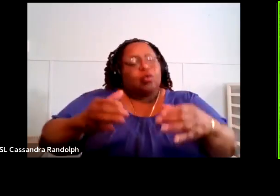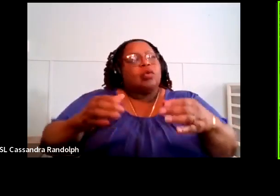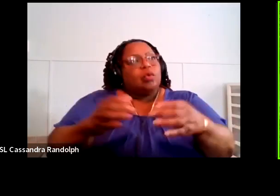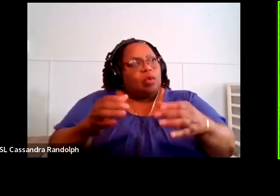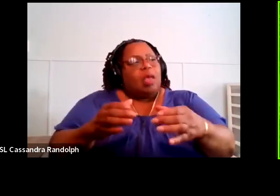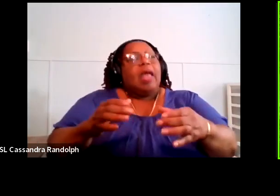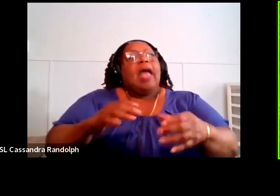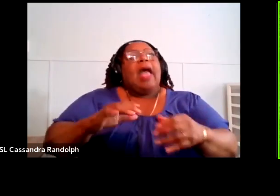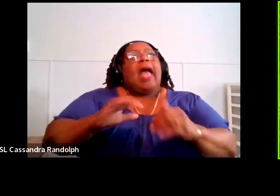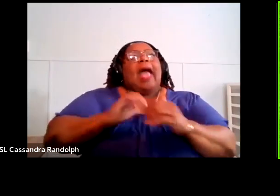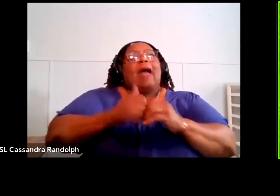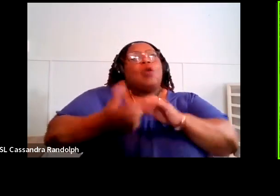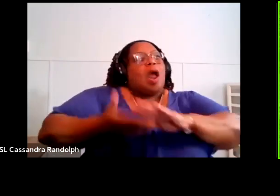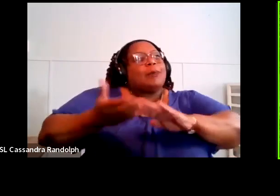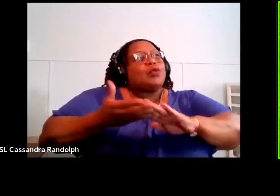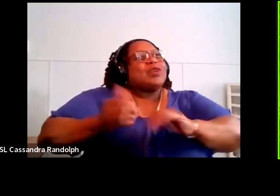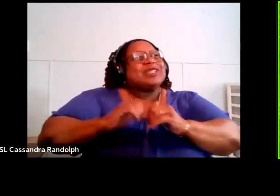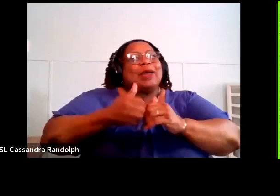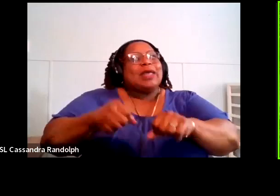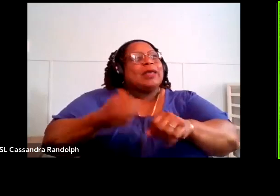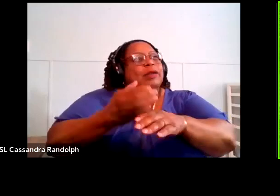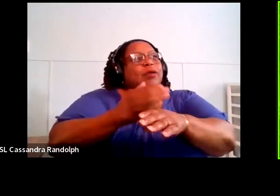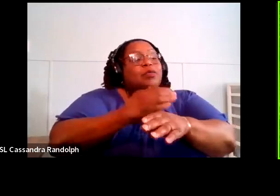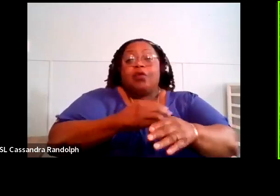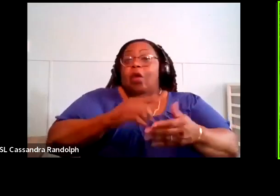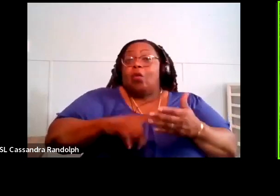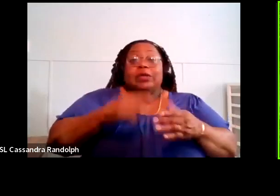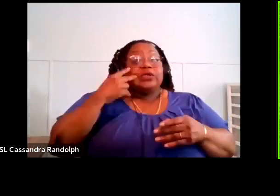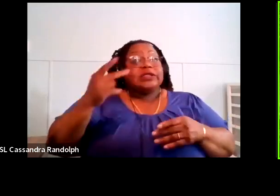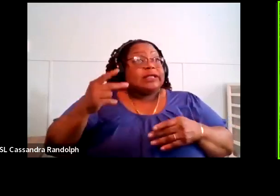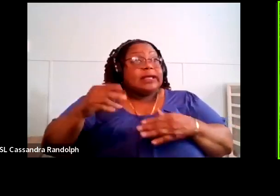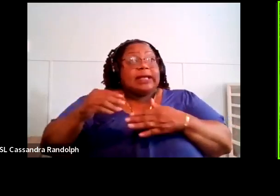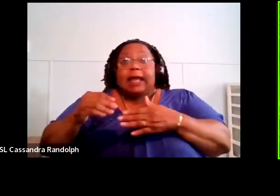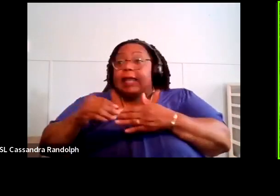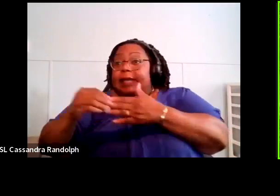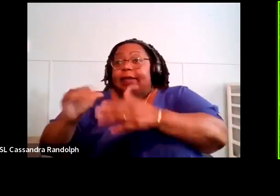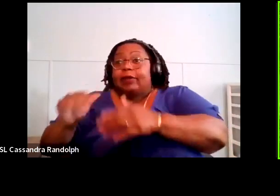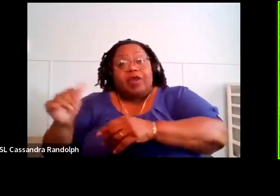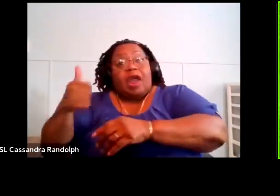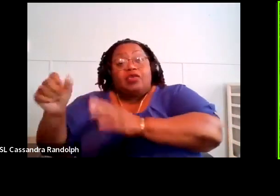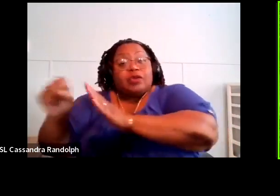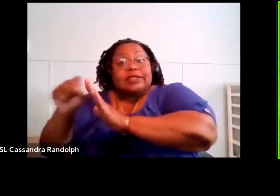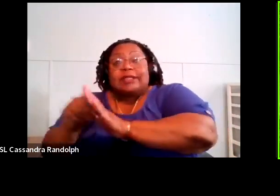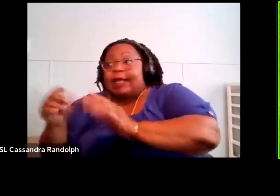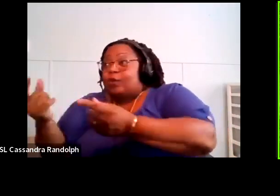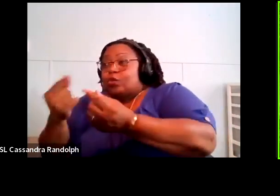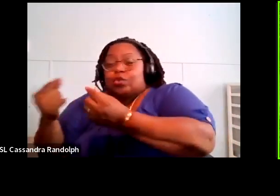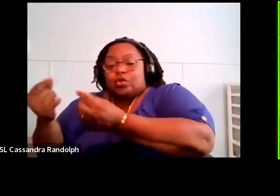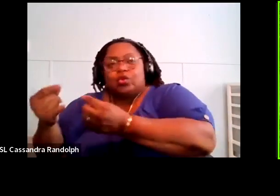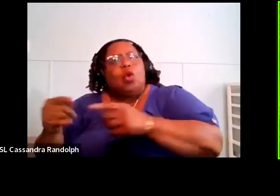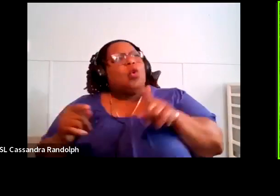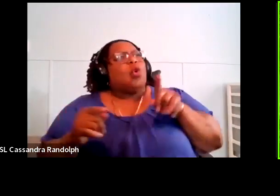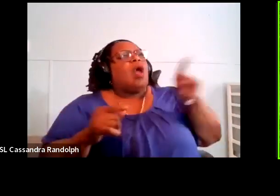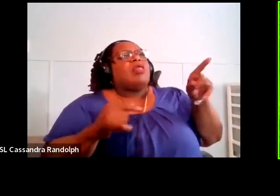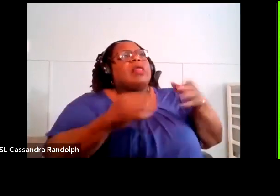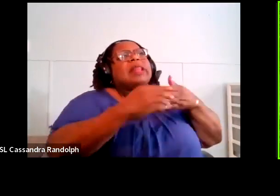say I'm not like I'm the first and I got the answers I need you to tell me what's